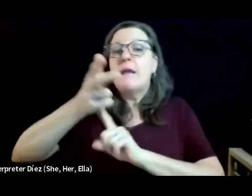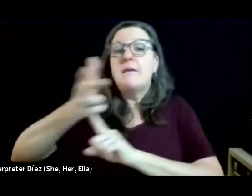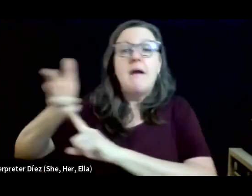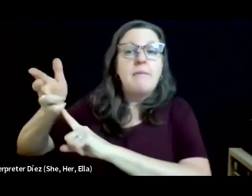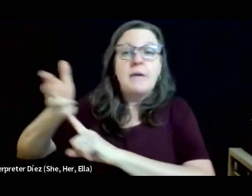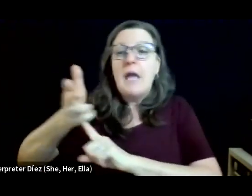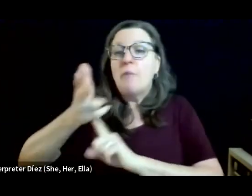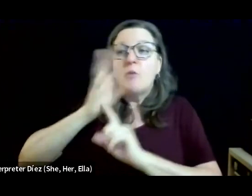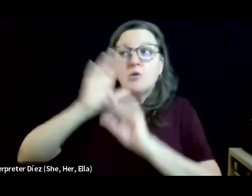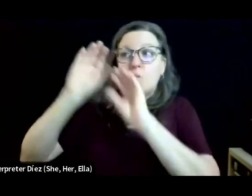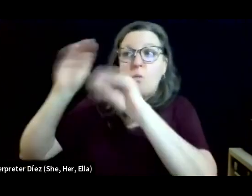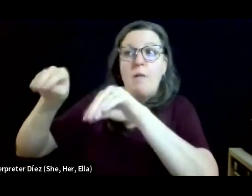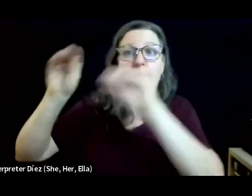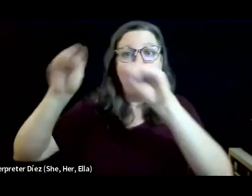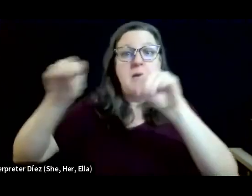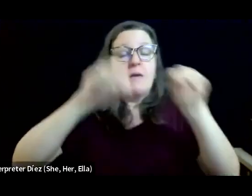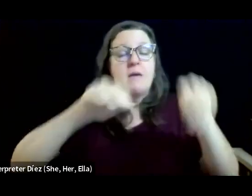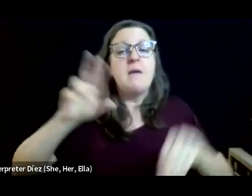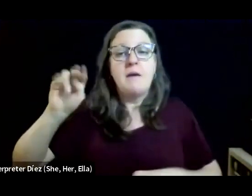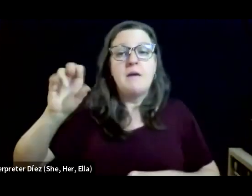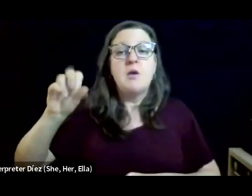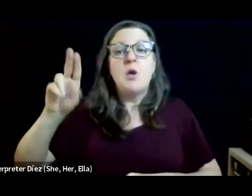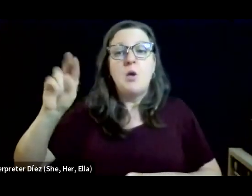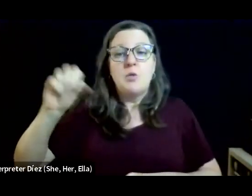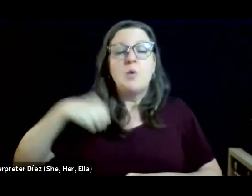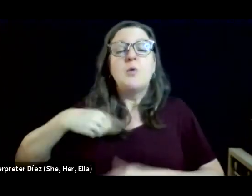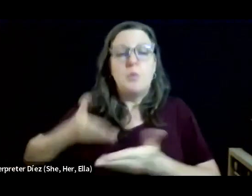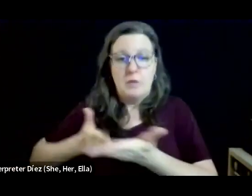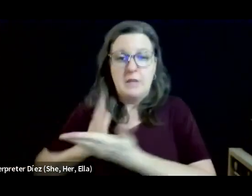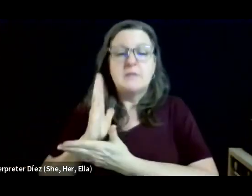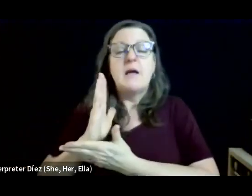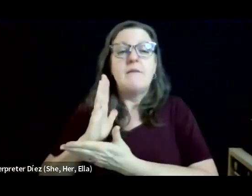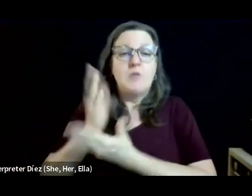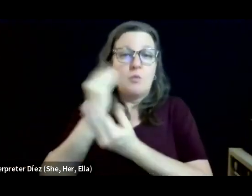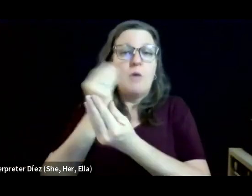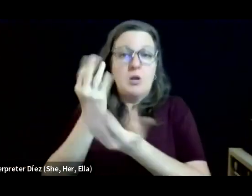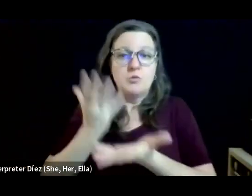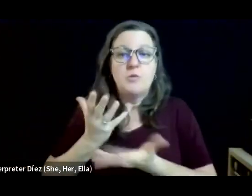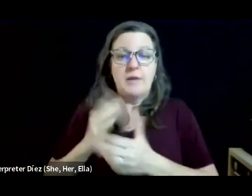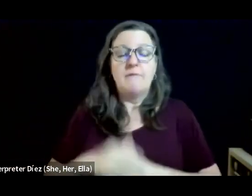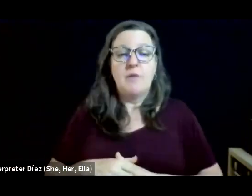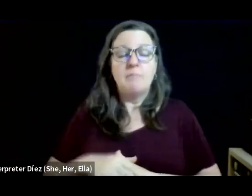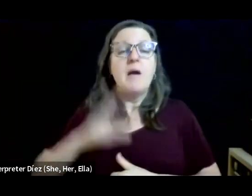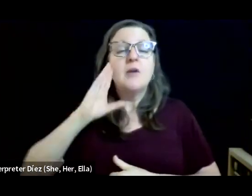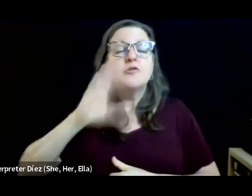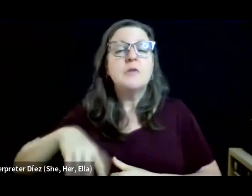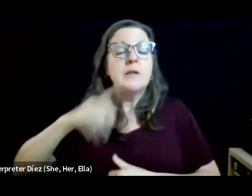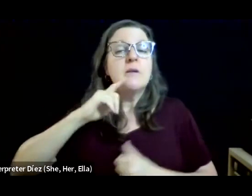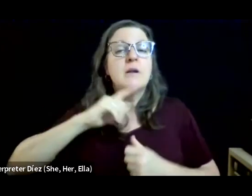that the Unions have the right to this information. I know for certain the Classified Union.